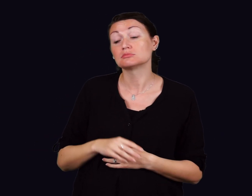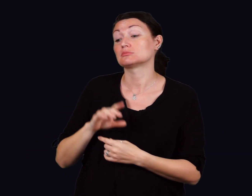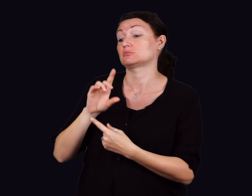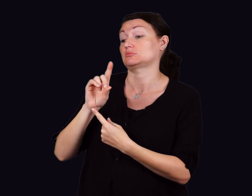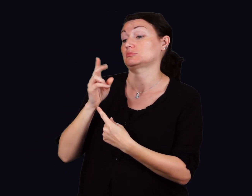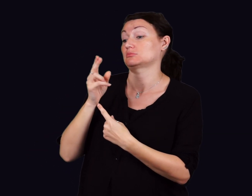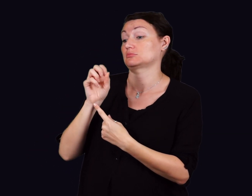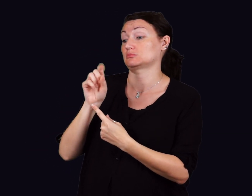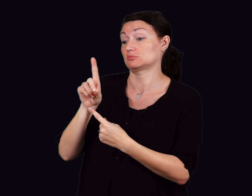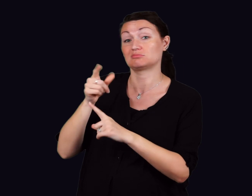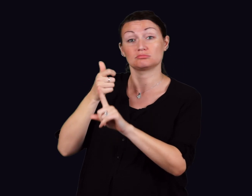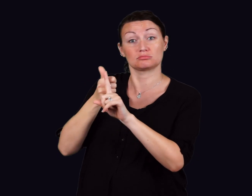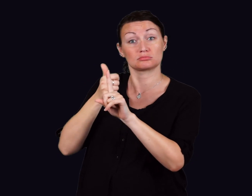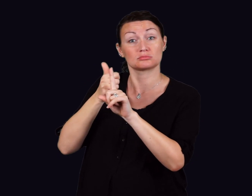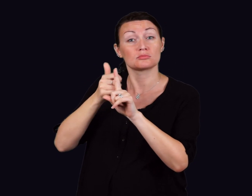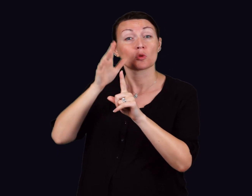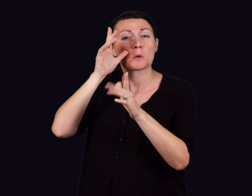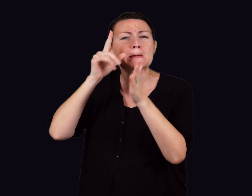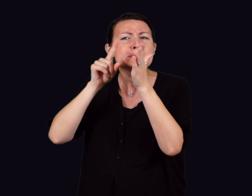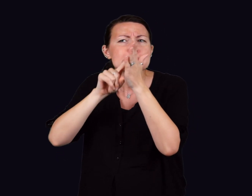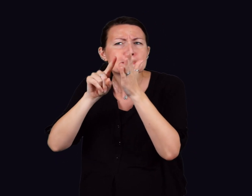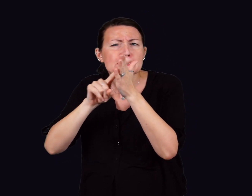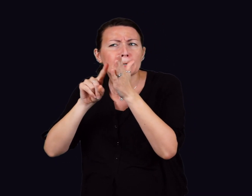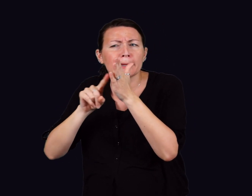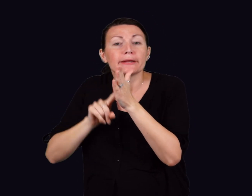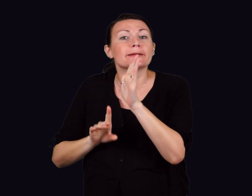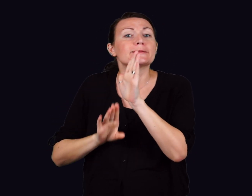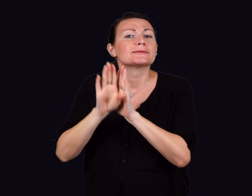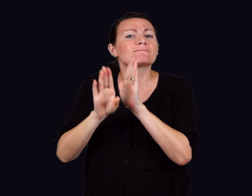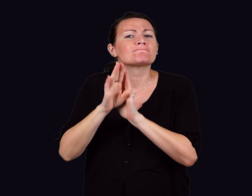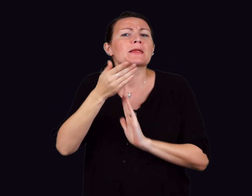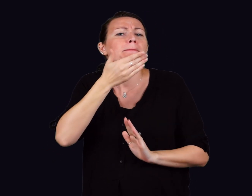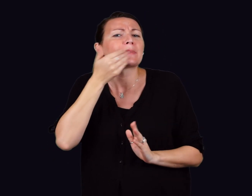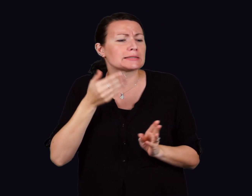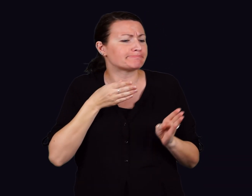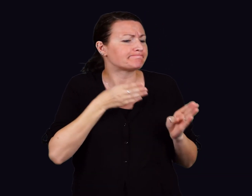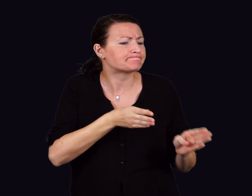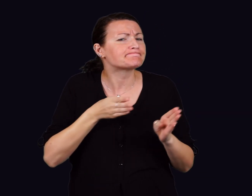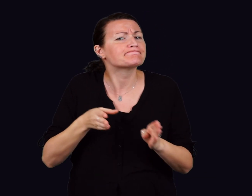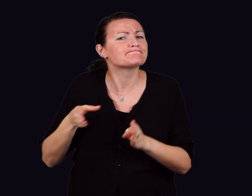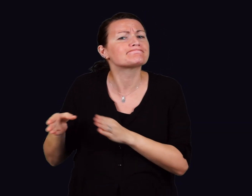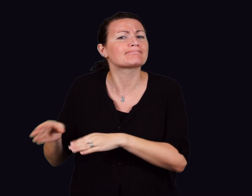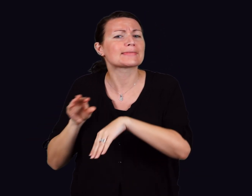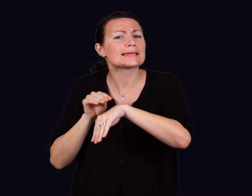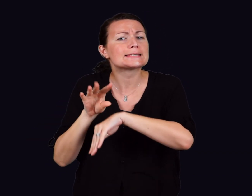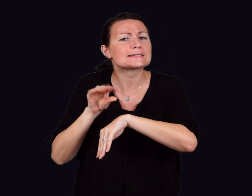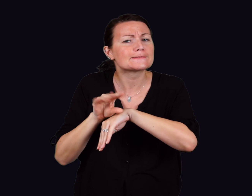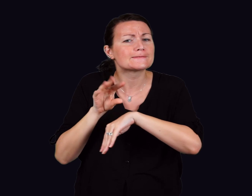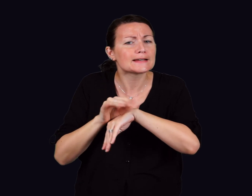*DHHSD will research and develop best practices advice